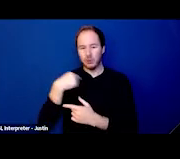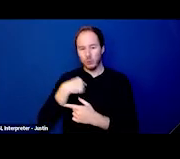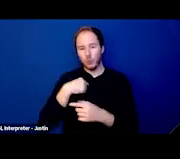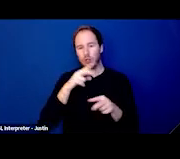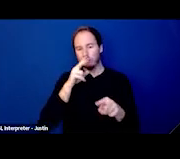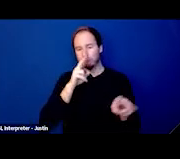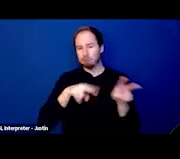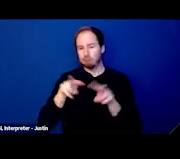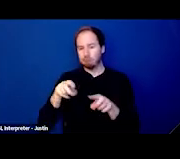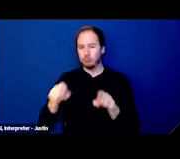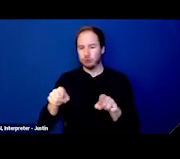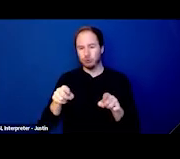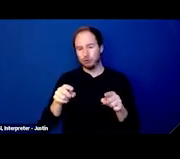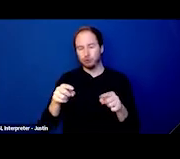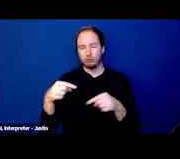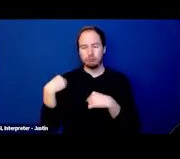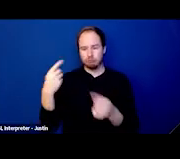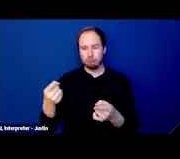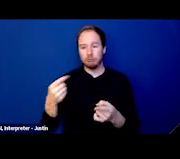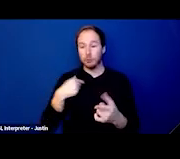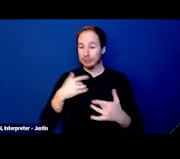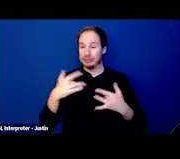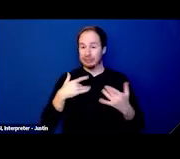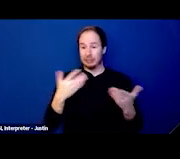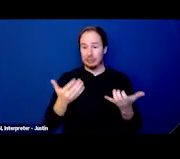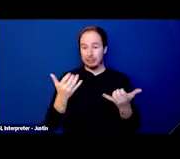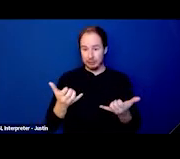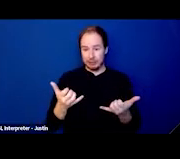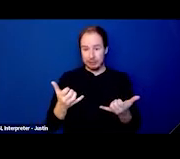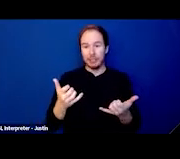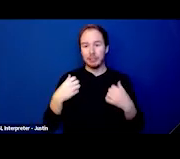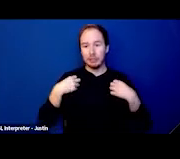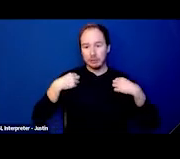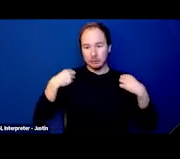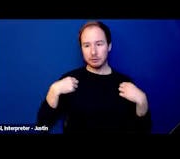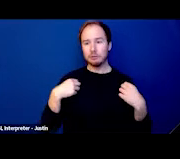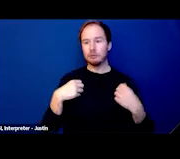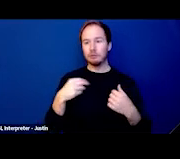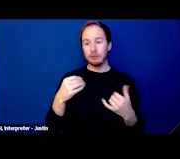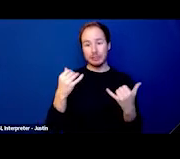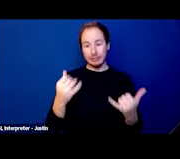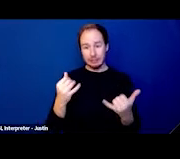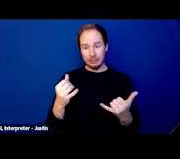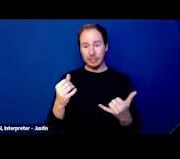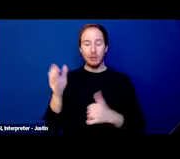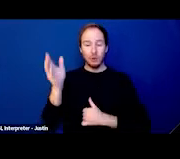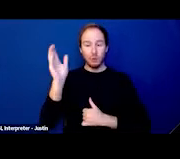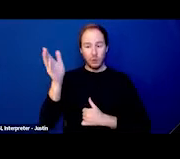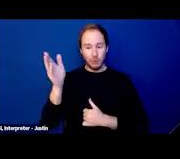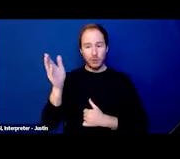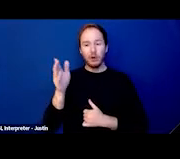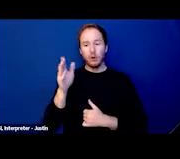but we're really excited to be here today, especially excited to save most of the time of today's 90-minute webinar for our panel discussion.